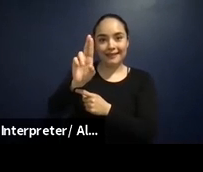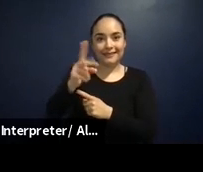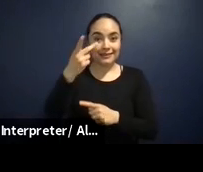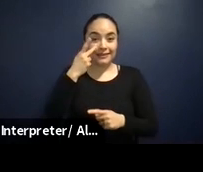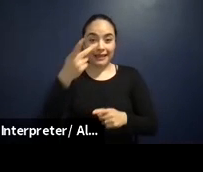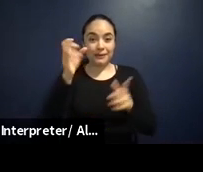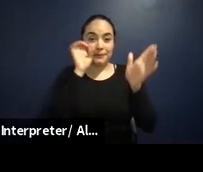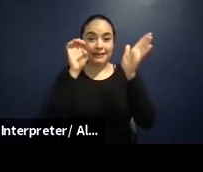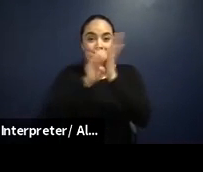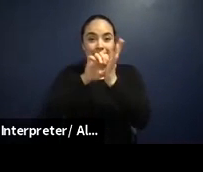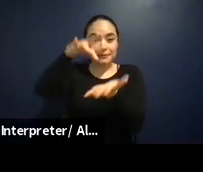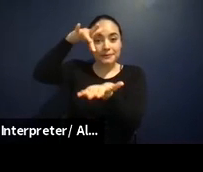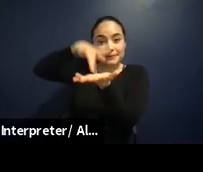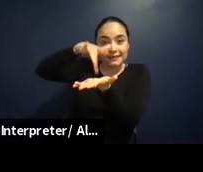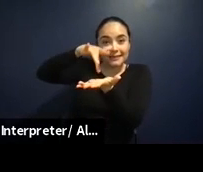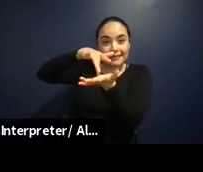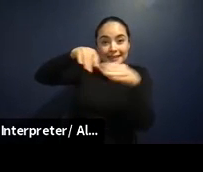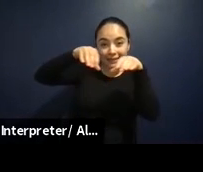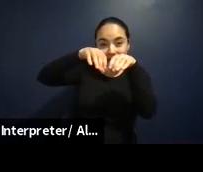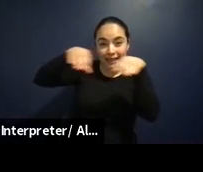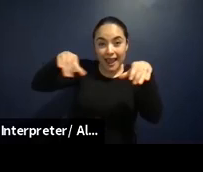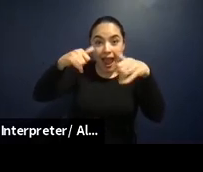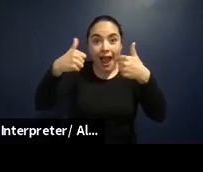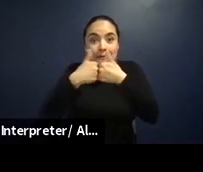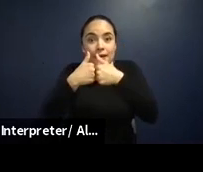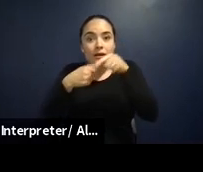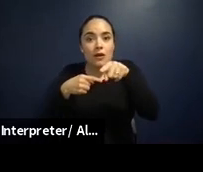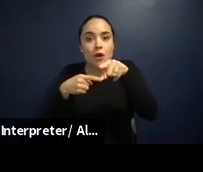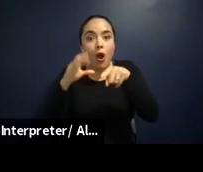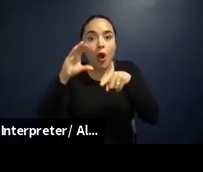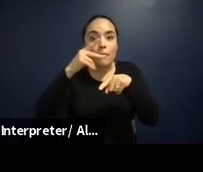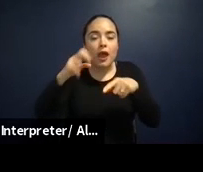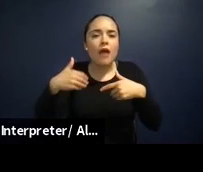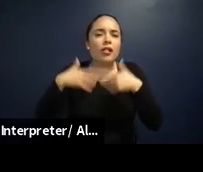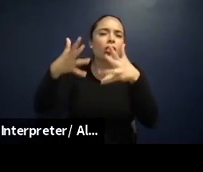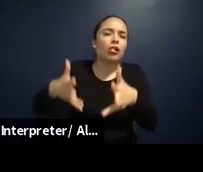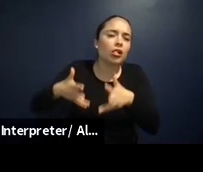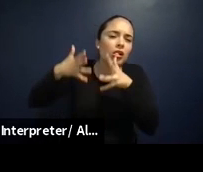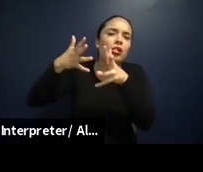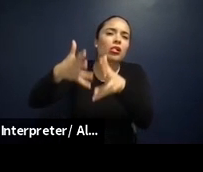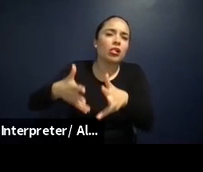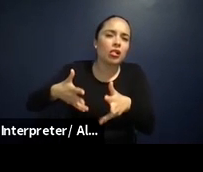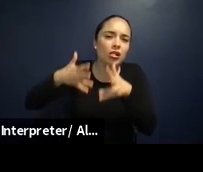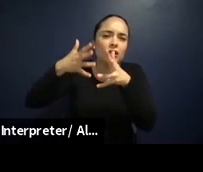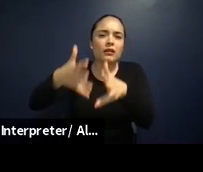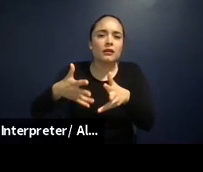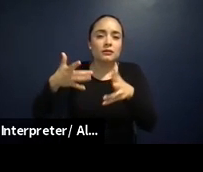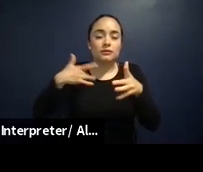in Minecraft, it will actually turn from this, kind of, shiny orangey brown to green. So what do we want